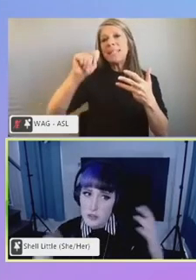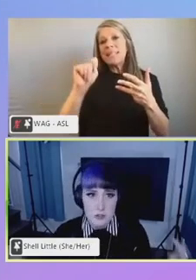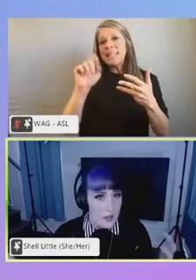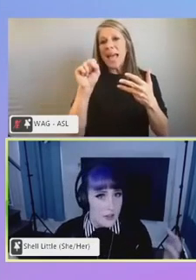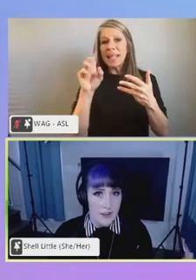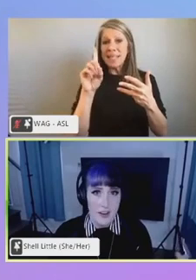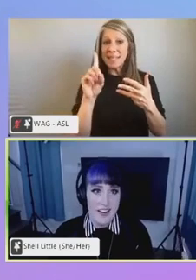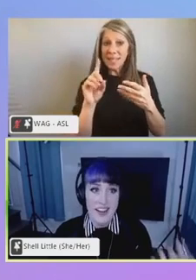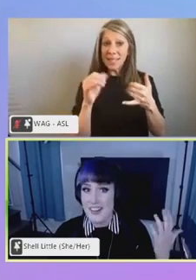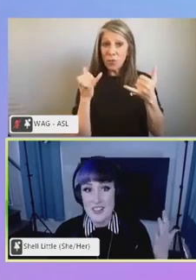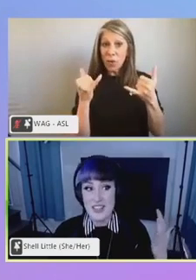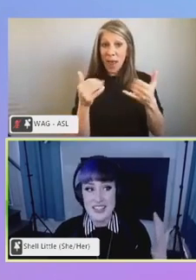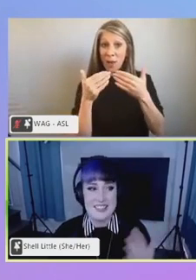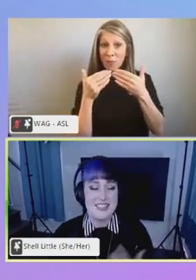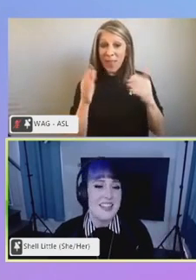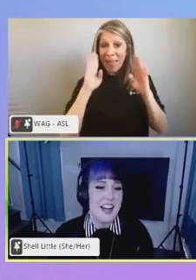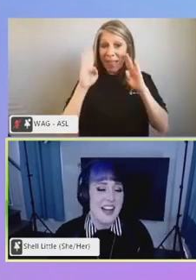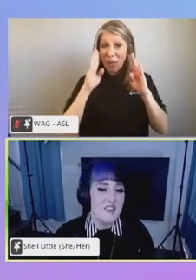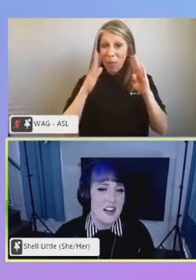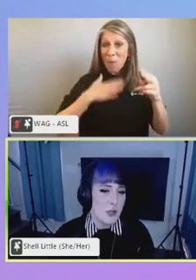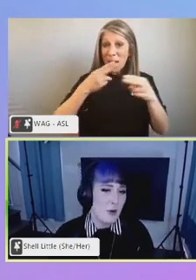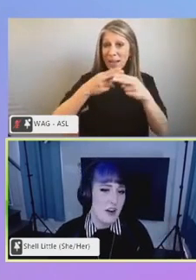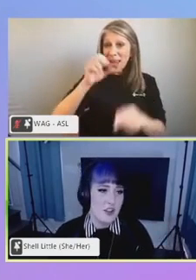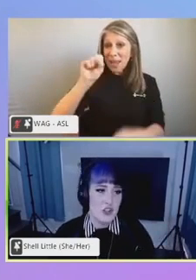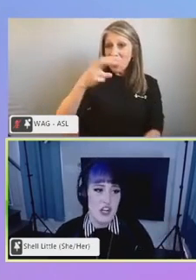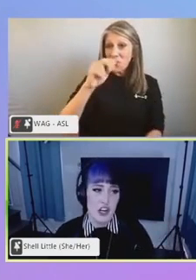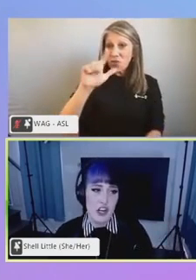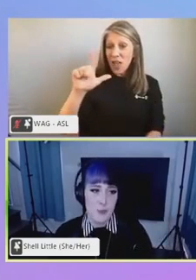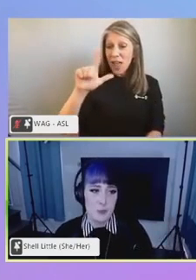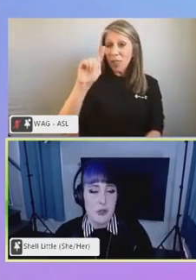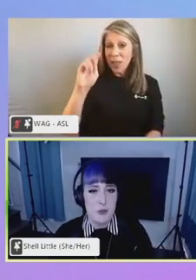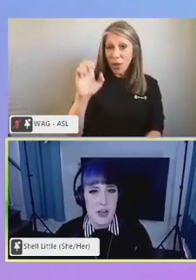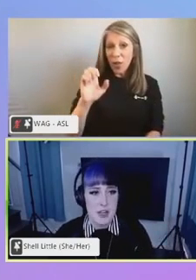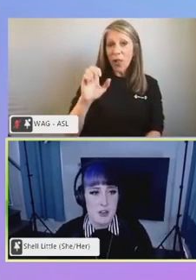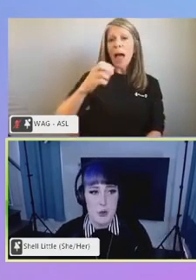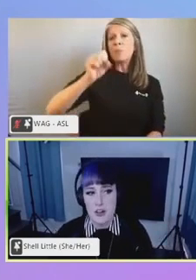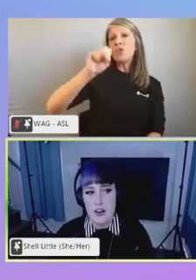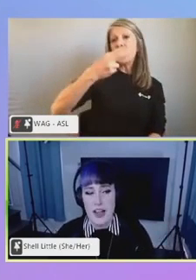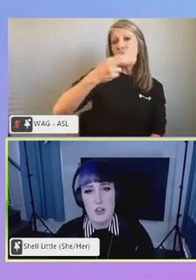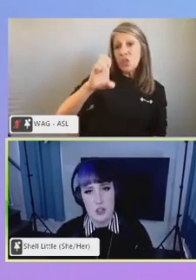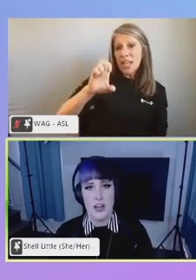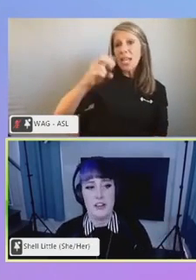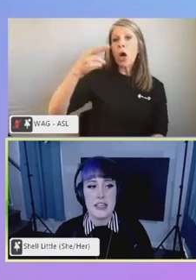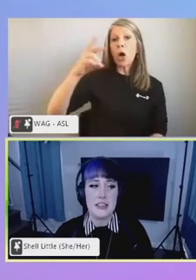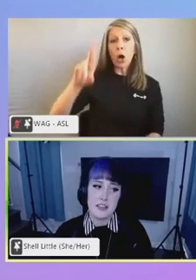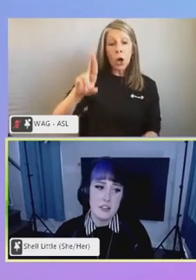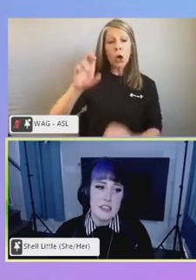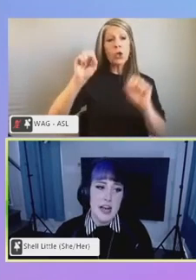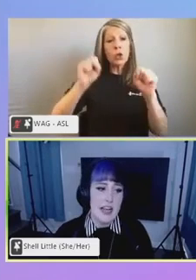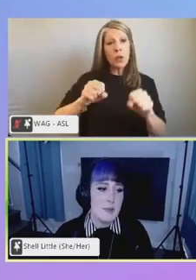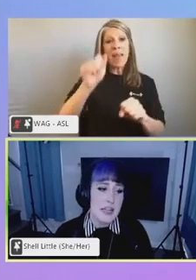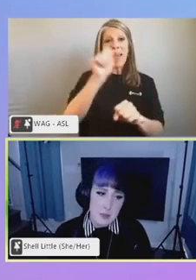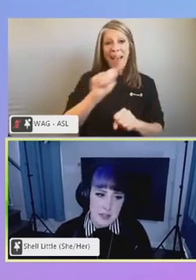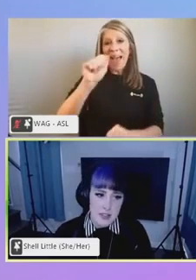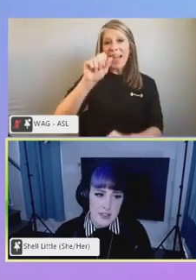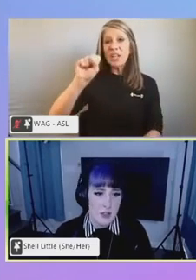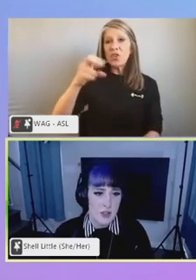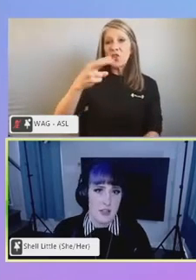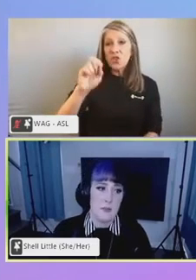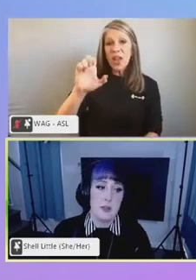trauma, a little bit of ableism, just kind of ableism themes and PTSD. So without further ado, hi. Little. I'm